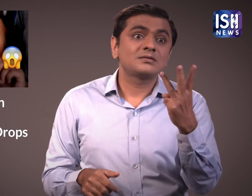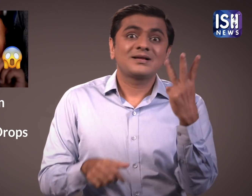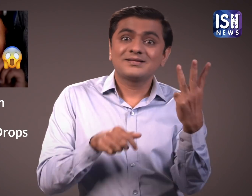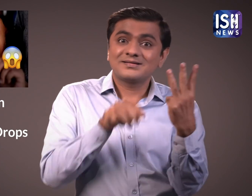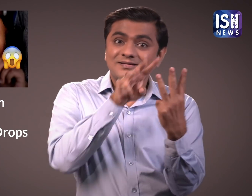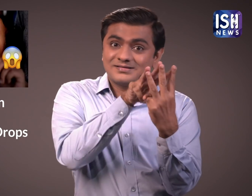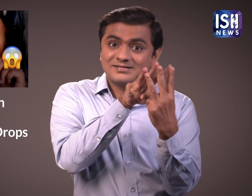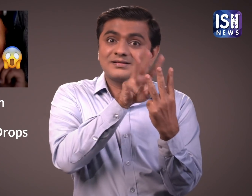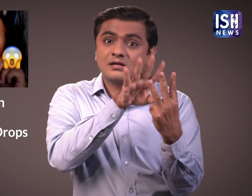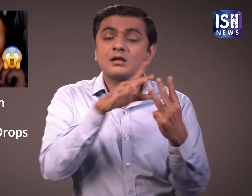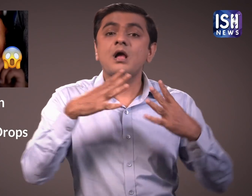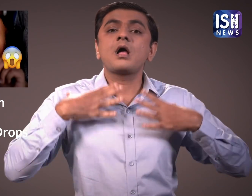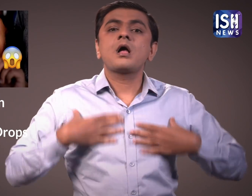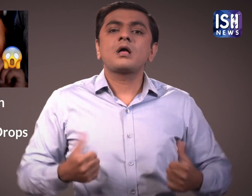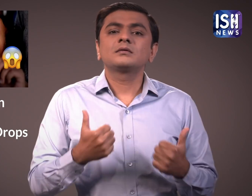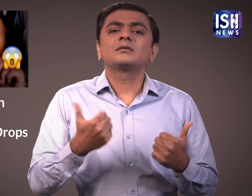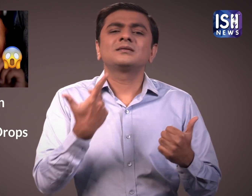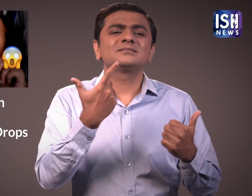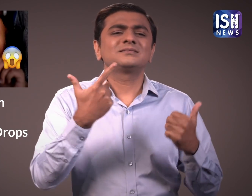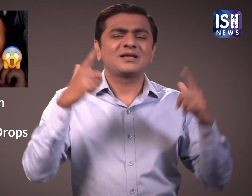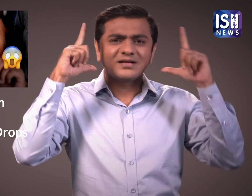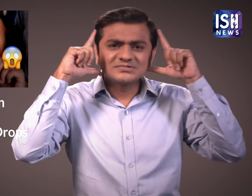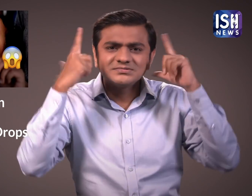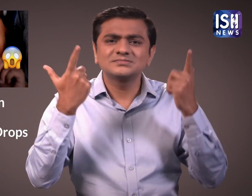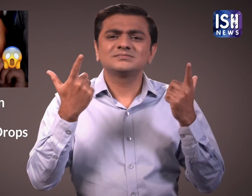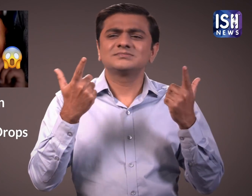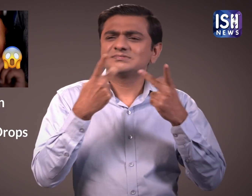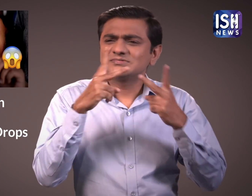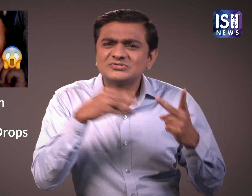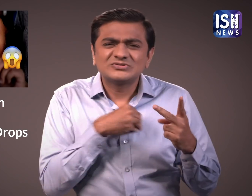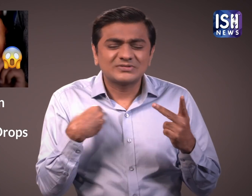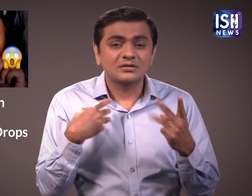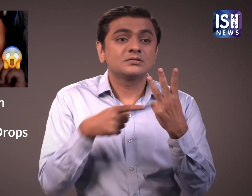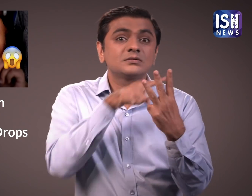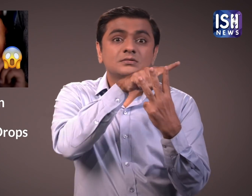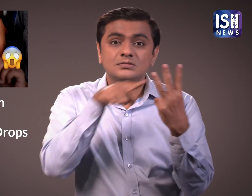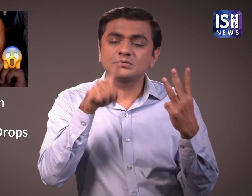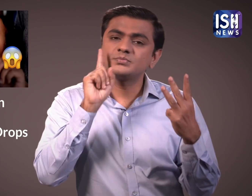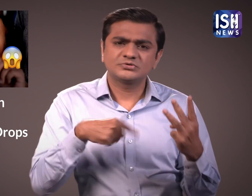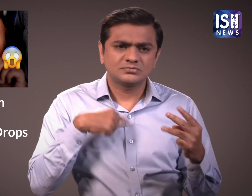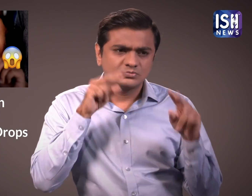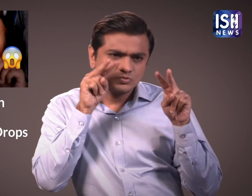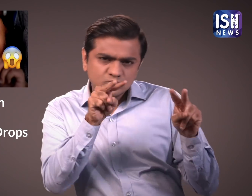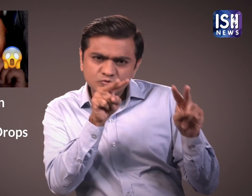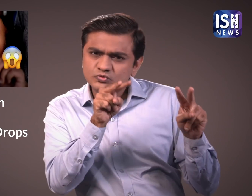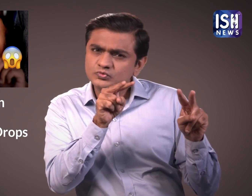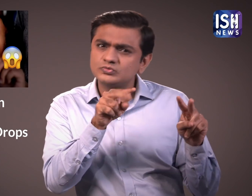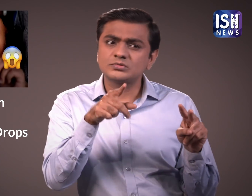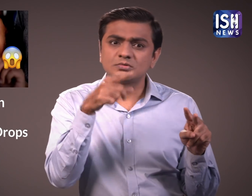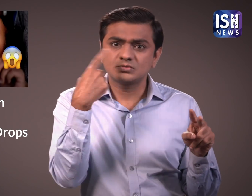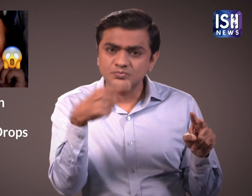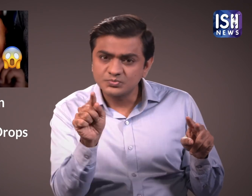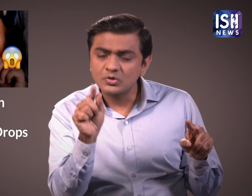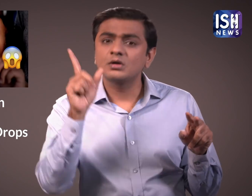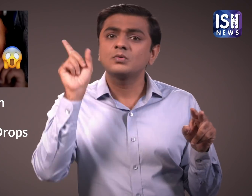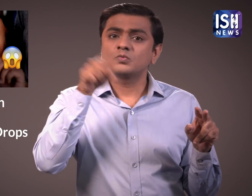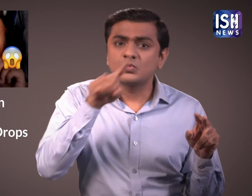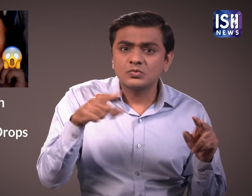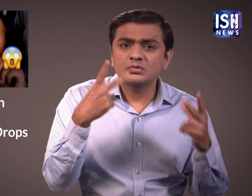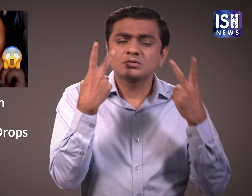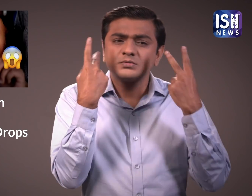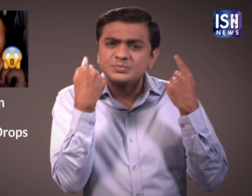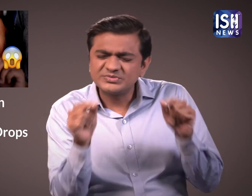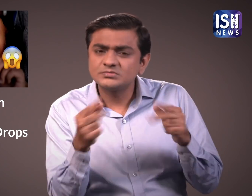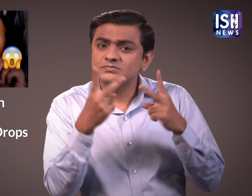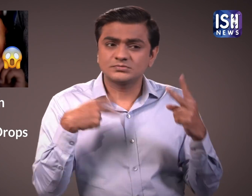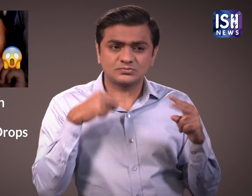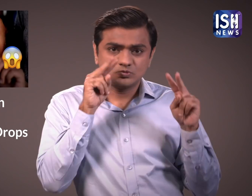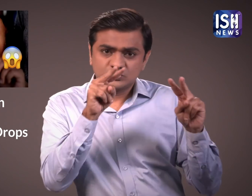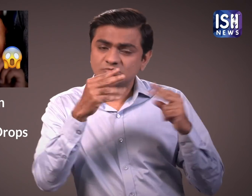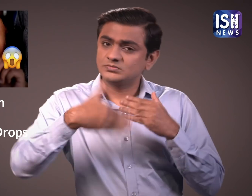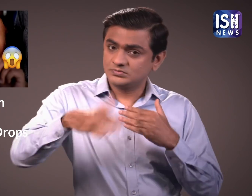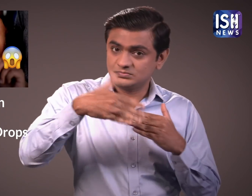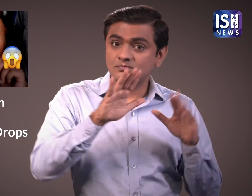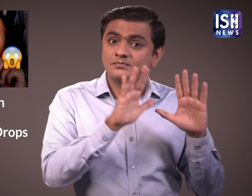Three other health workers are under the scanner for the lapse.